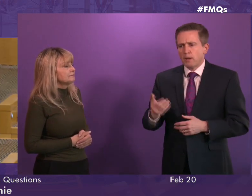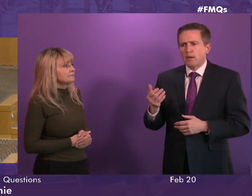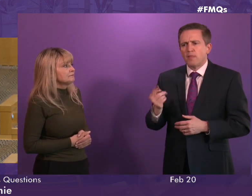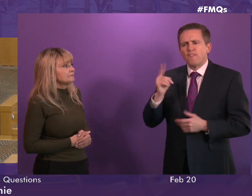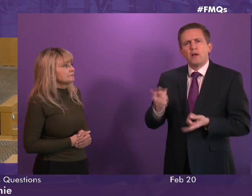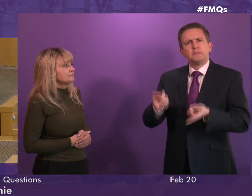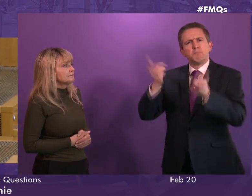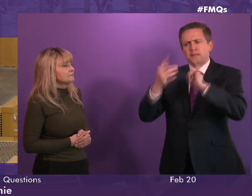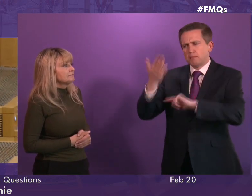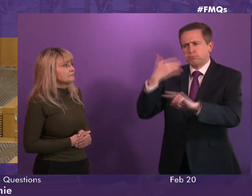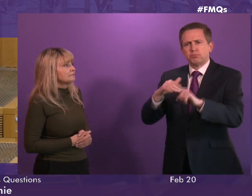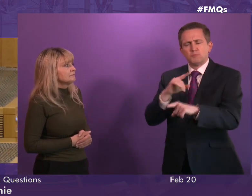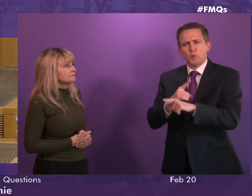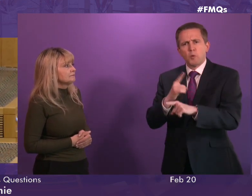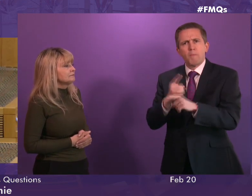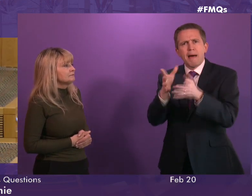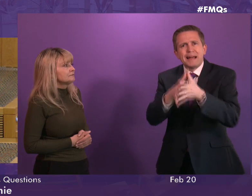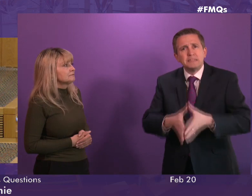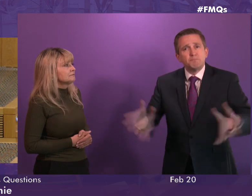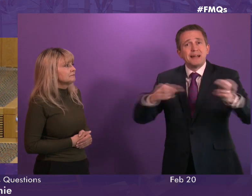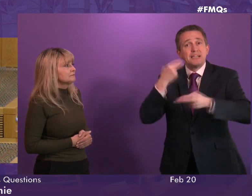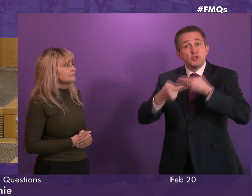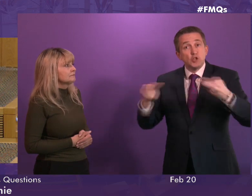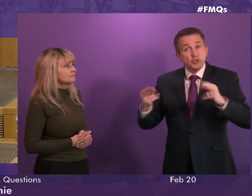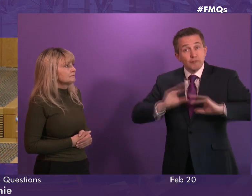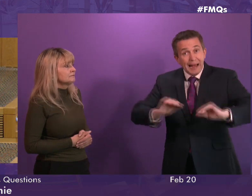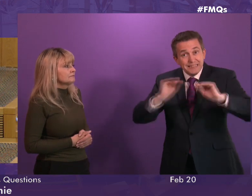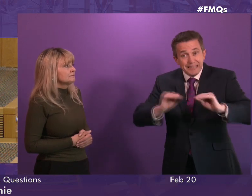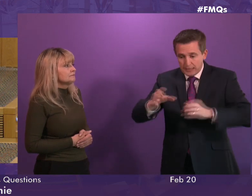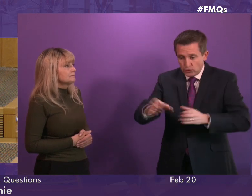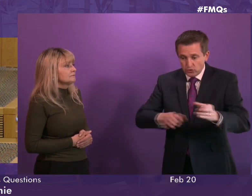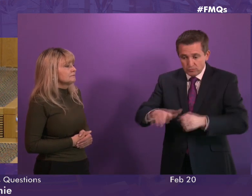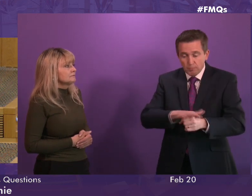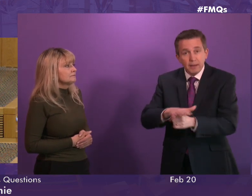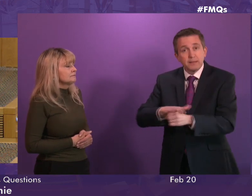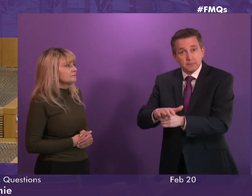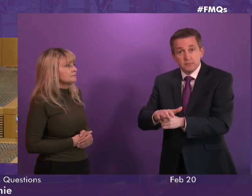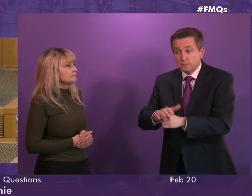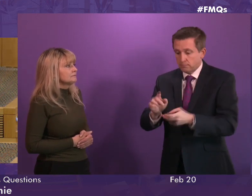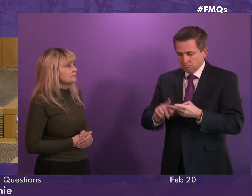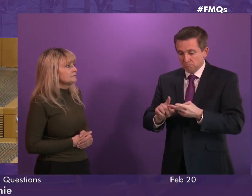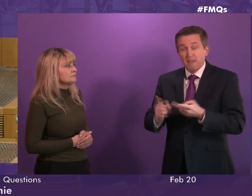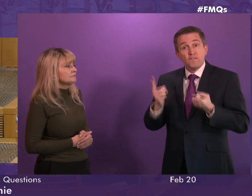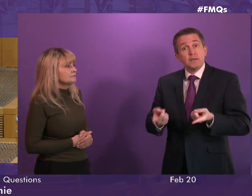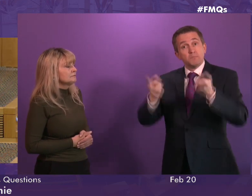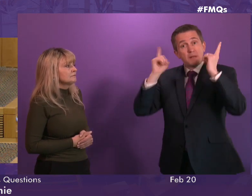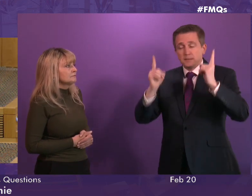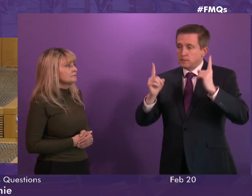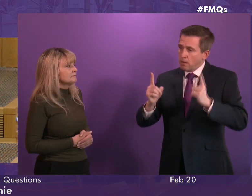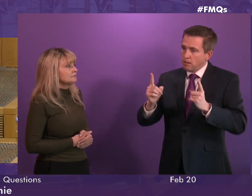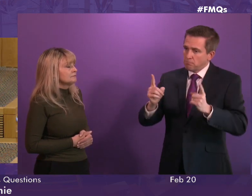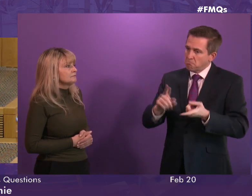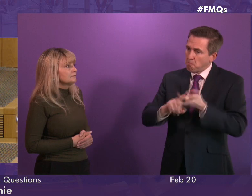set out plans to expand nursery education and when she pledged that we needed quality,